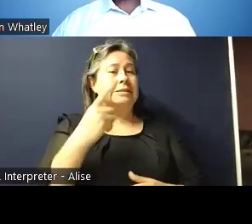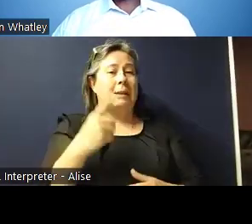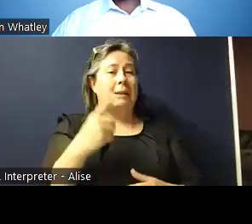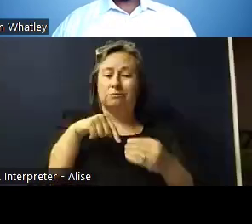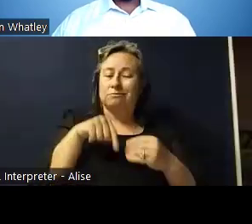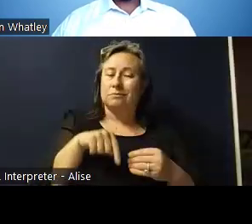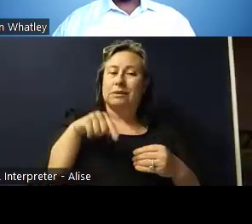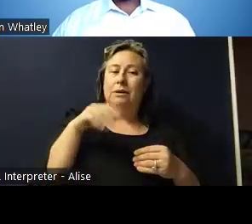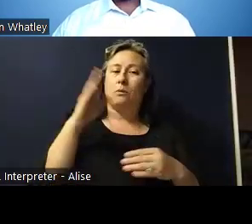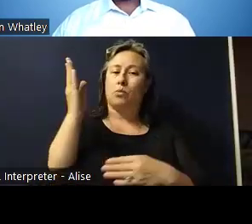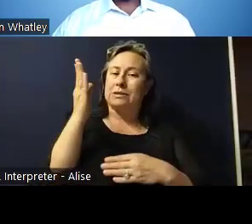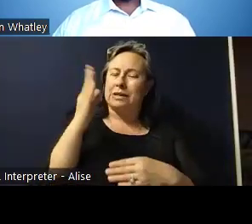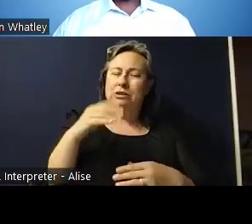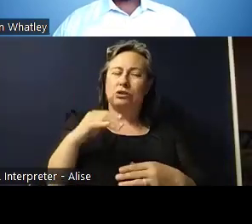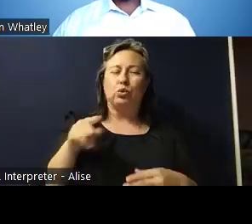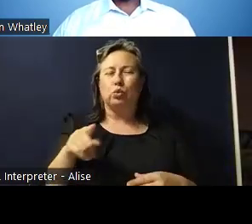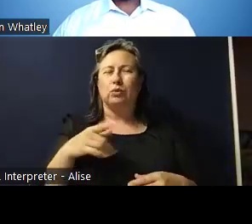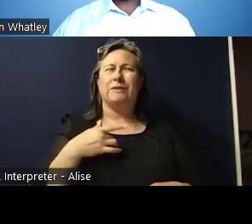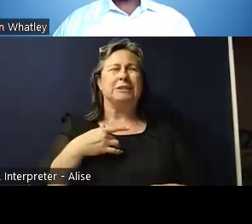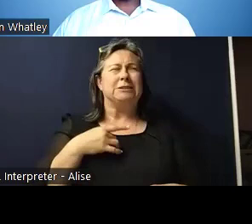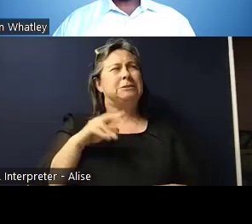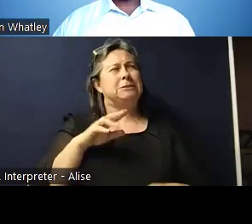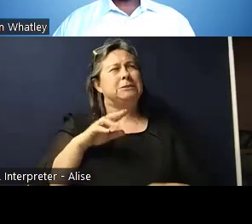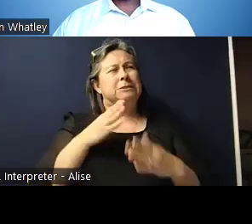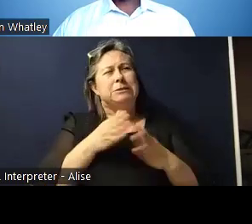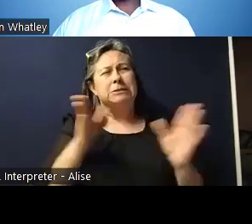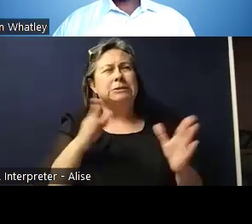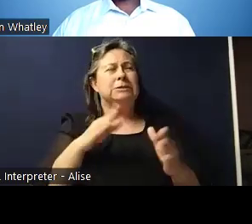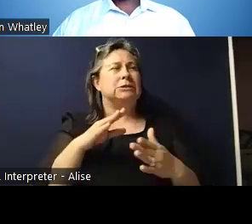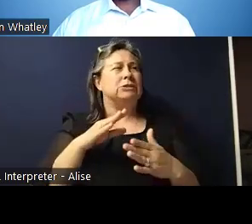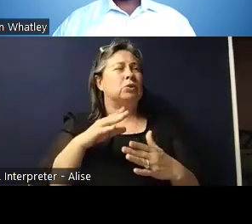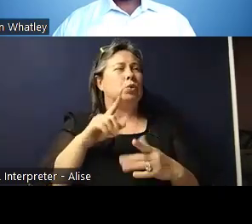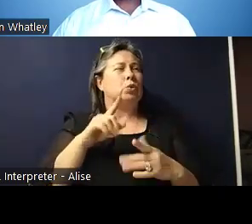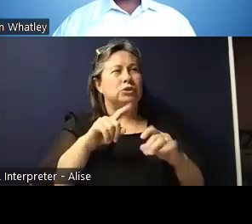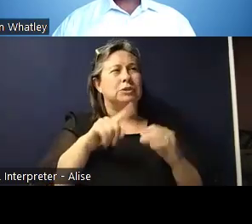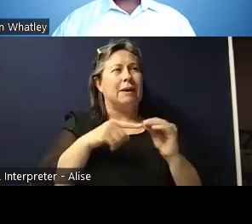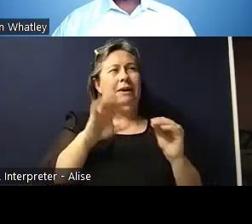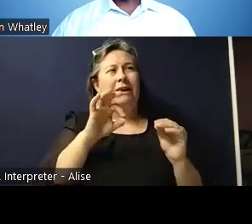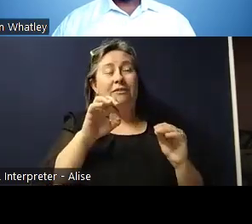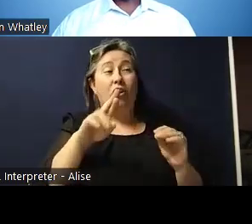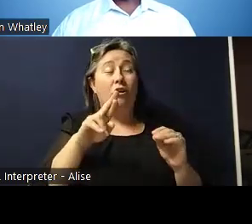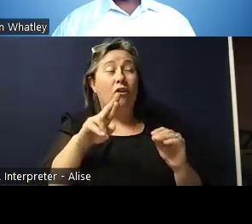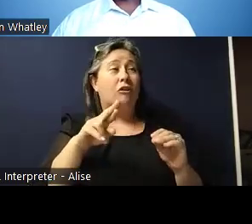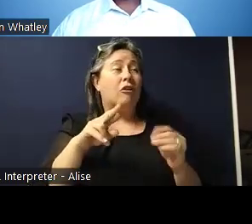if you just had kind of questions about FFR over the years, if you have questions about a specific FFR,